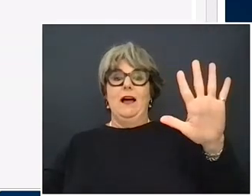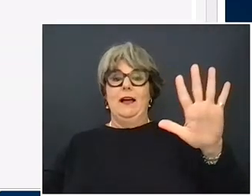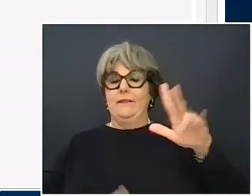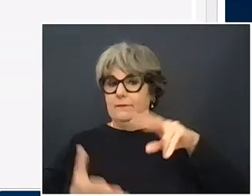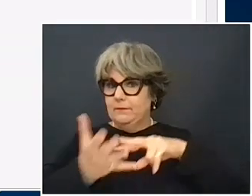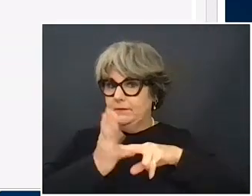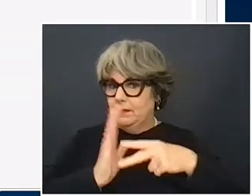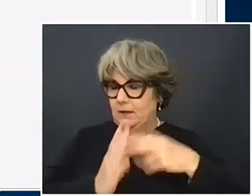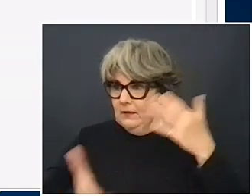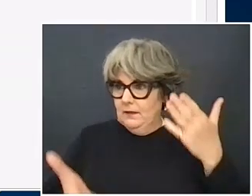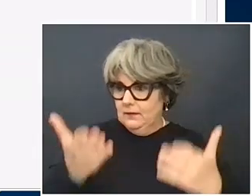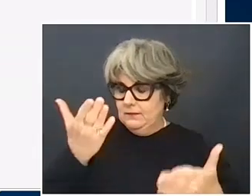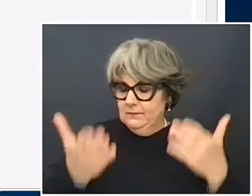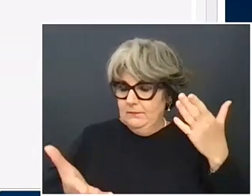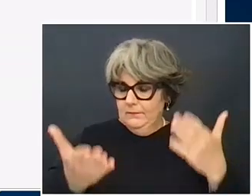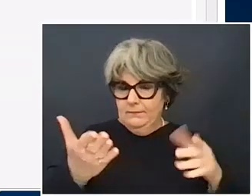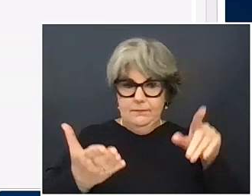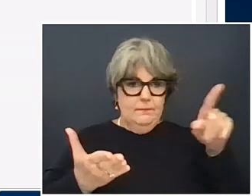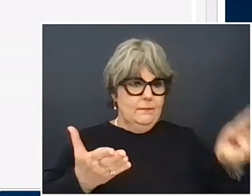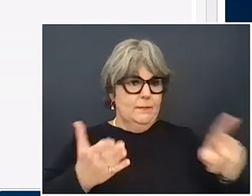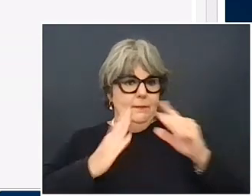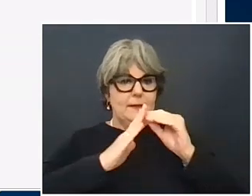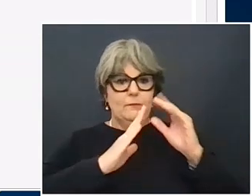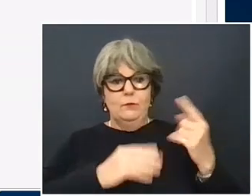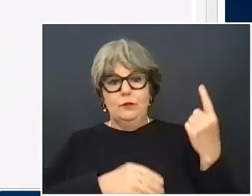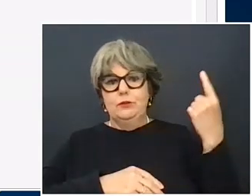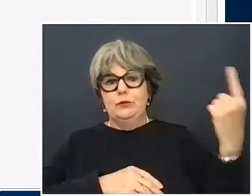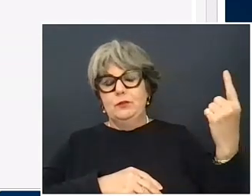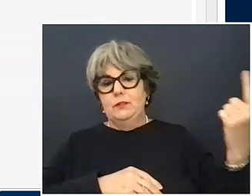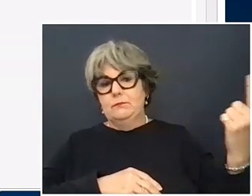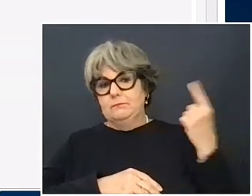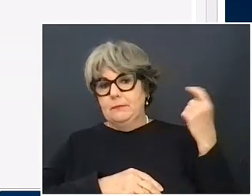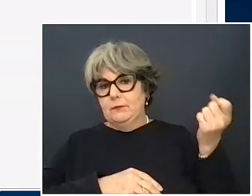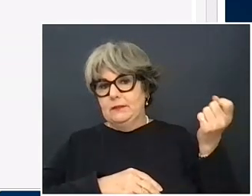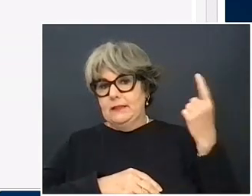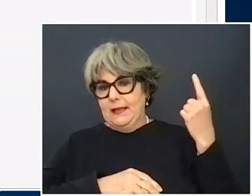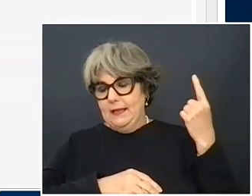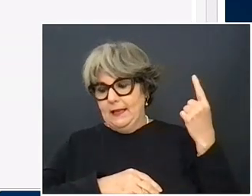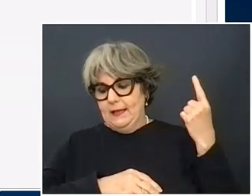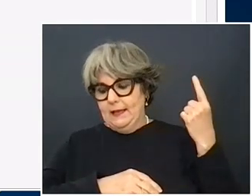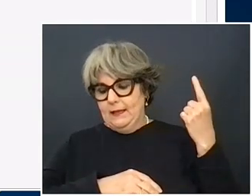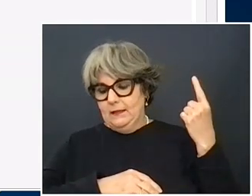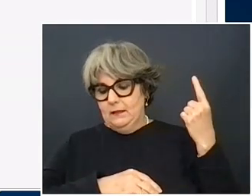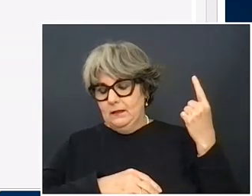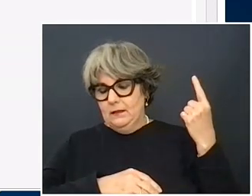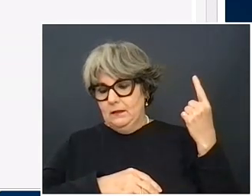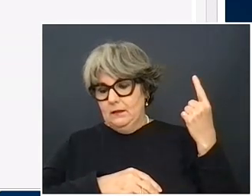your student may come to understand that and have a complaint they want to bring forward in 6 or 7.